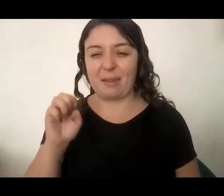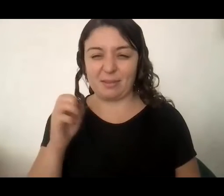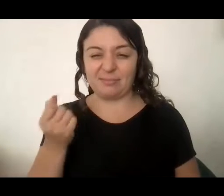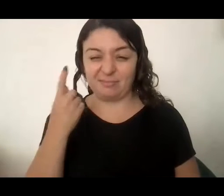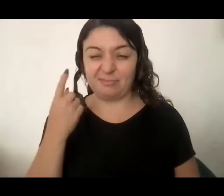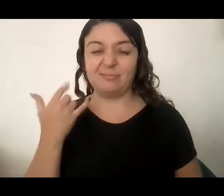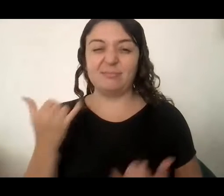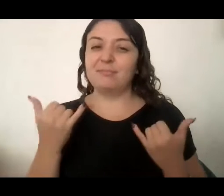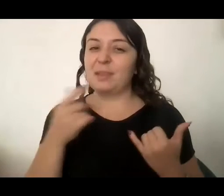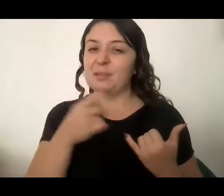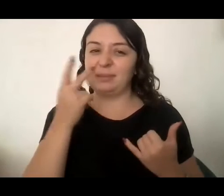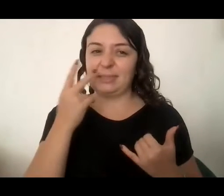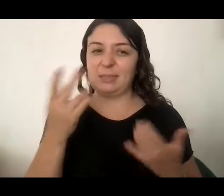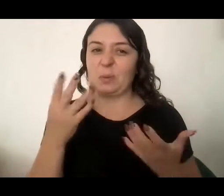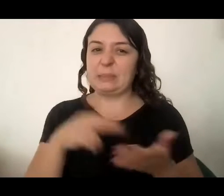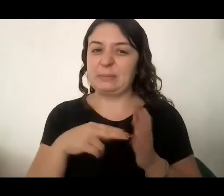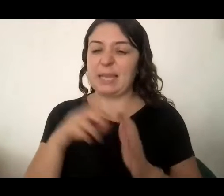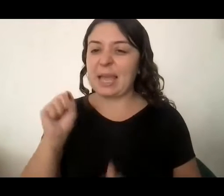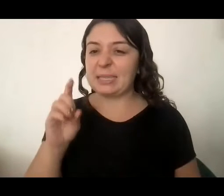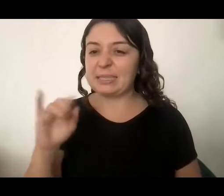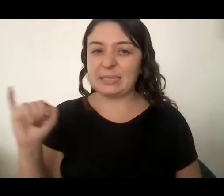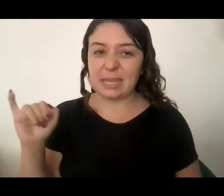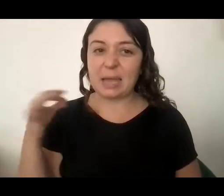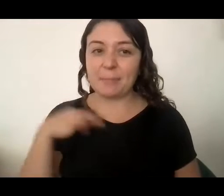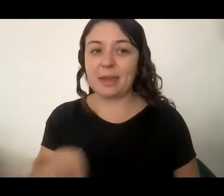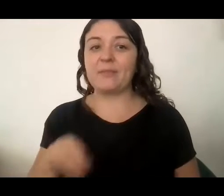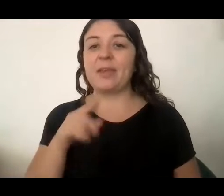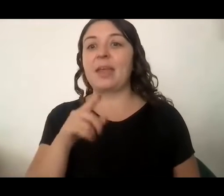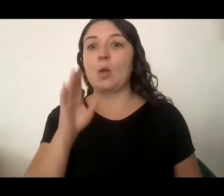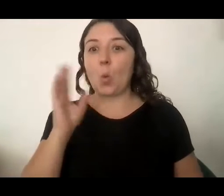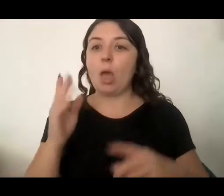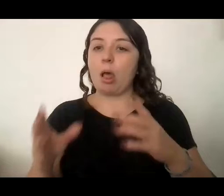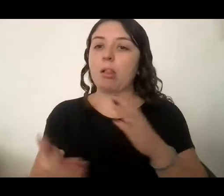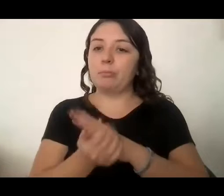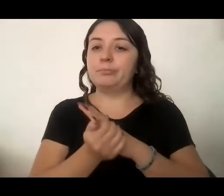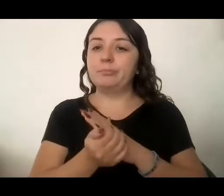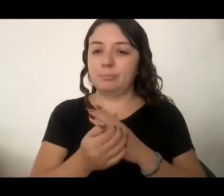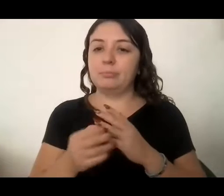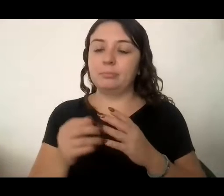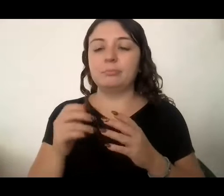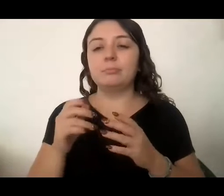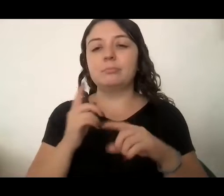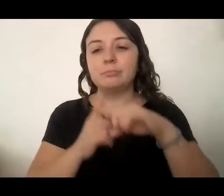sense of what the SSDI benefit is and that it comes with Medicare. I do want to just pause